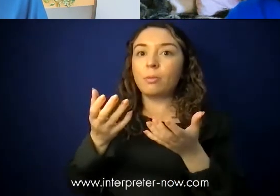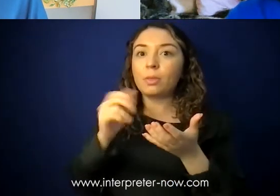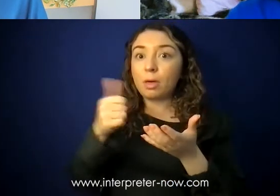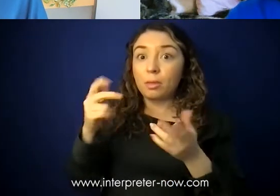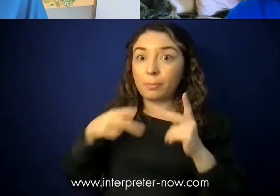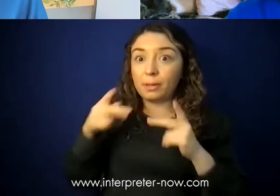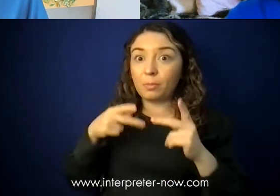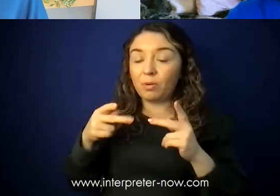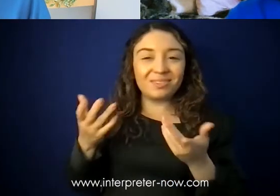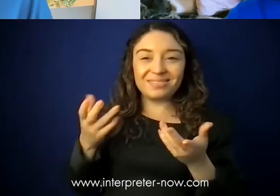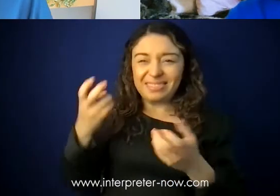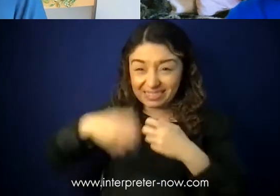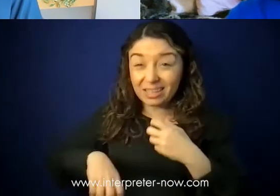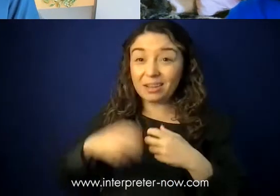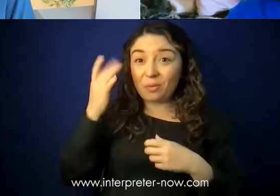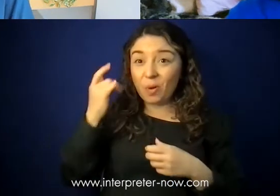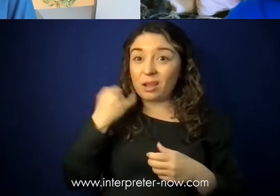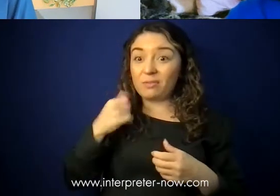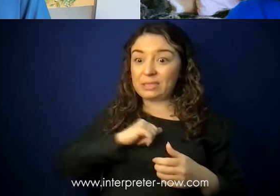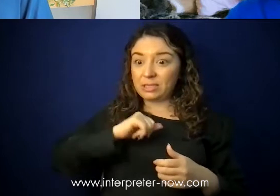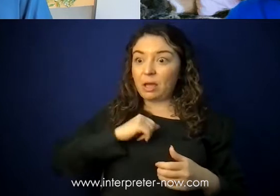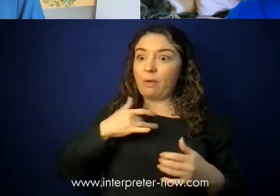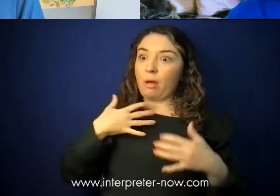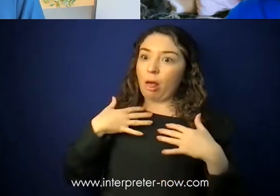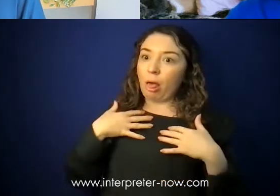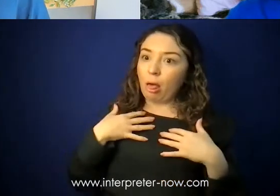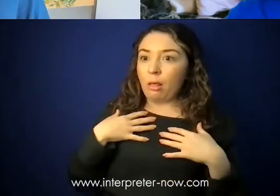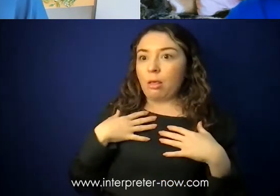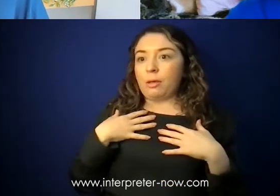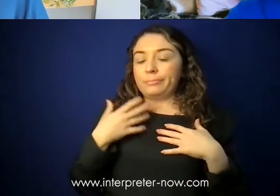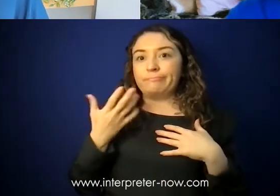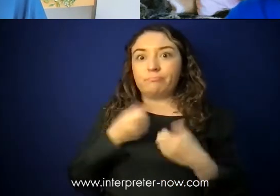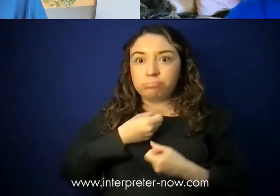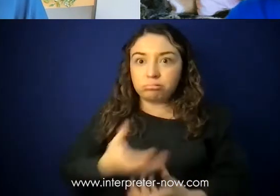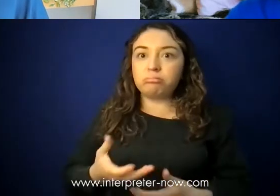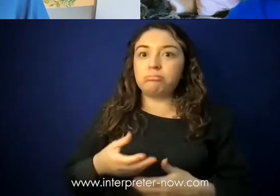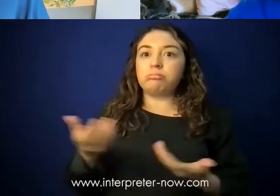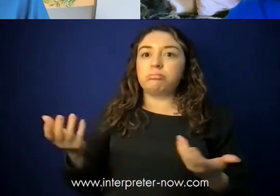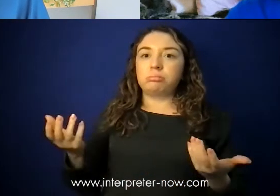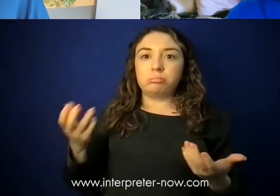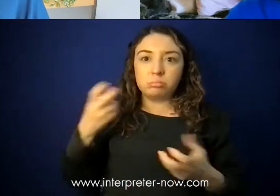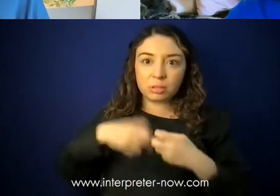They're a group of people in the workplace right now who have been incredibly depleted,